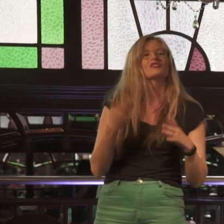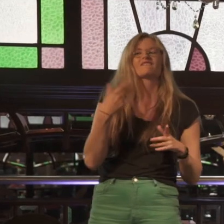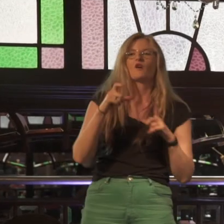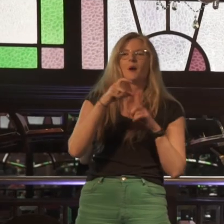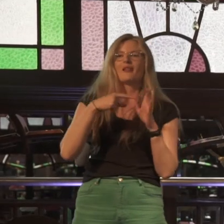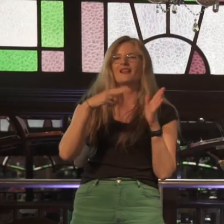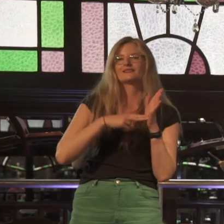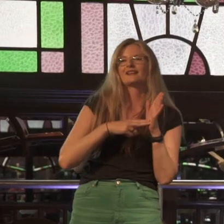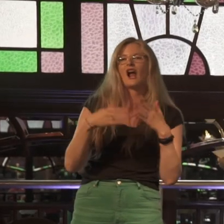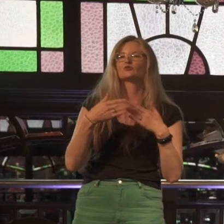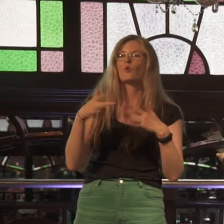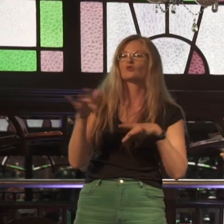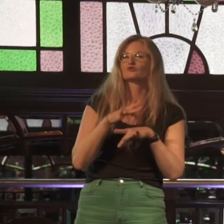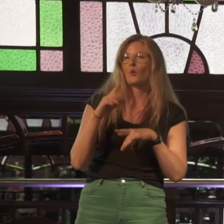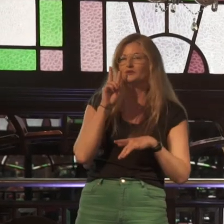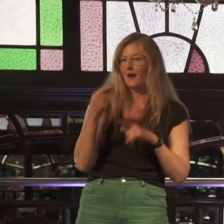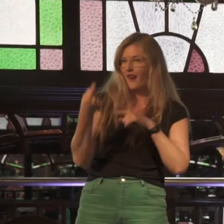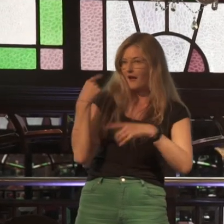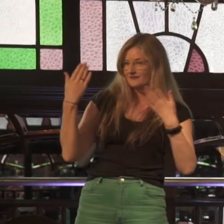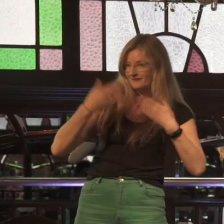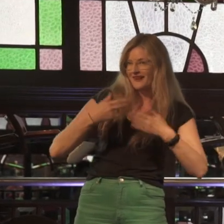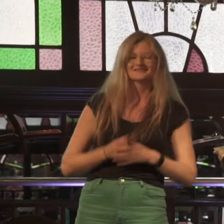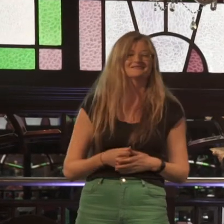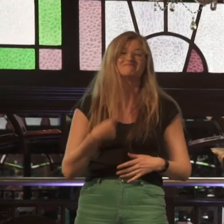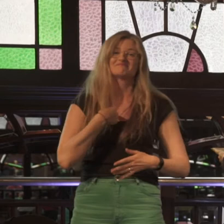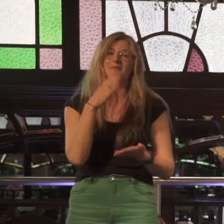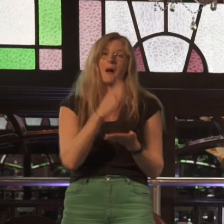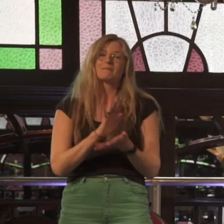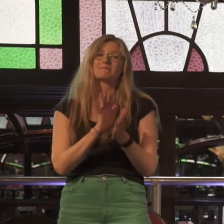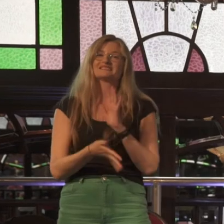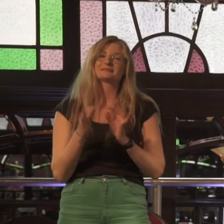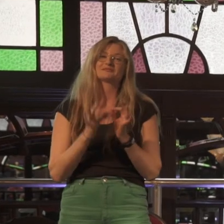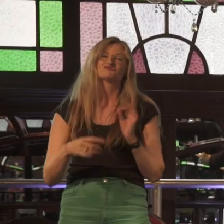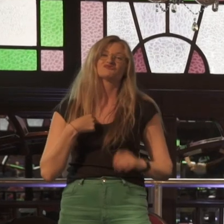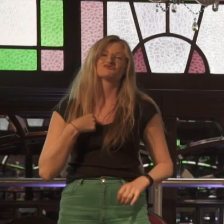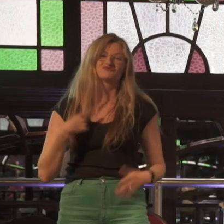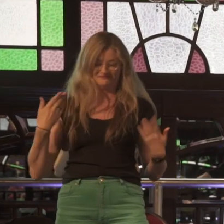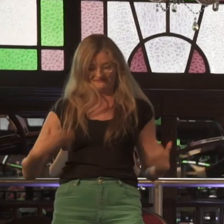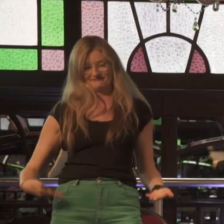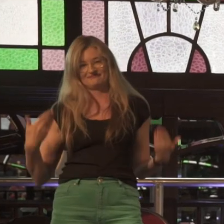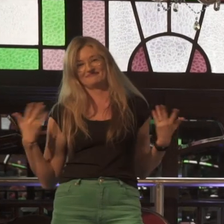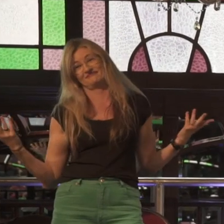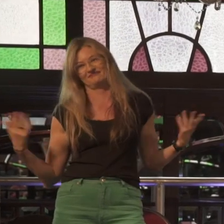which I went to last night. And yes, I am. Right - as you can see, literally!